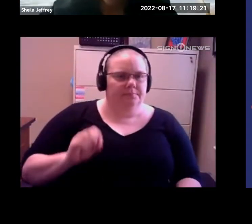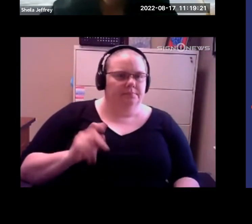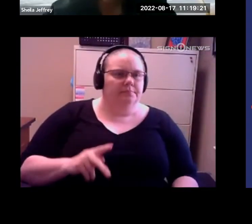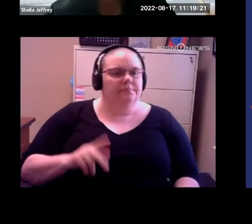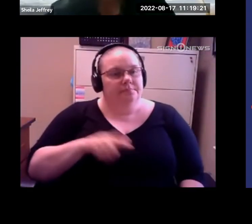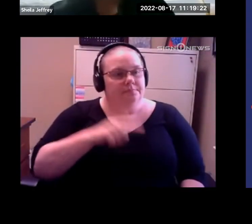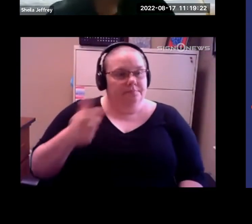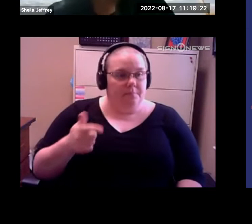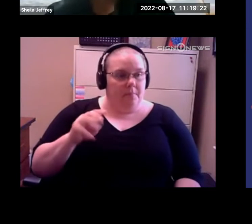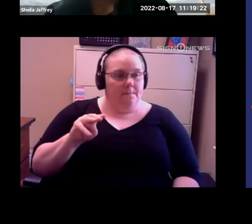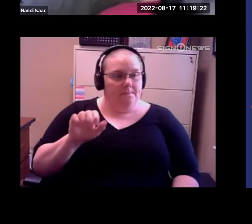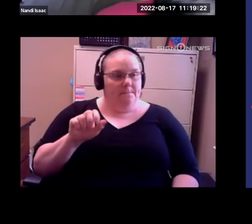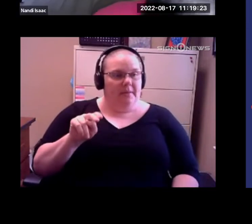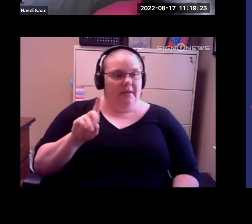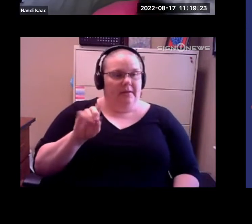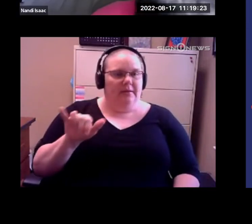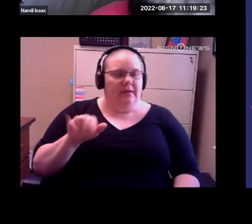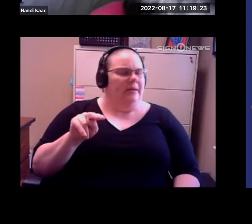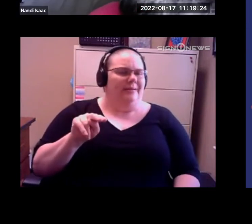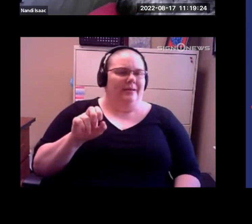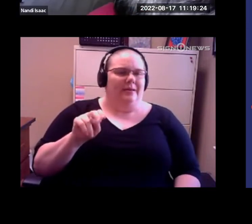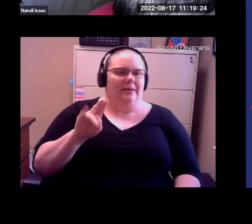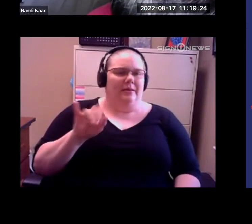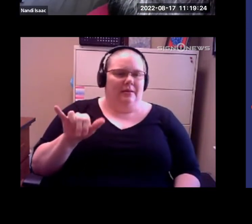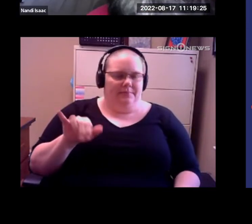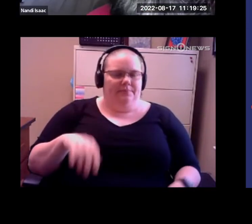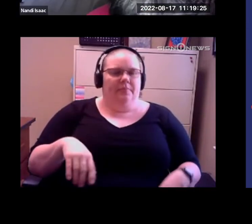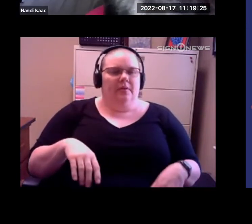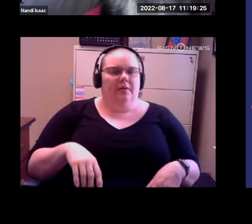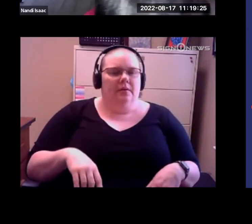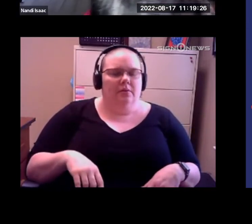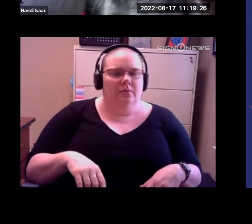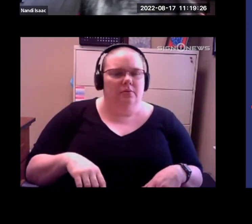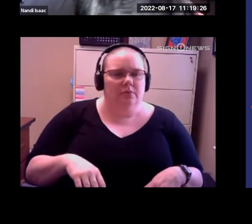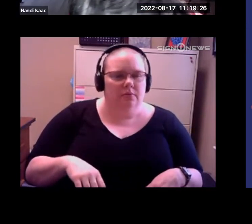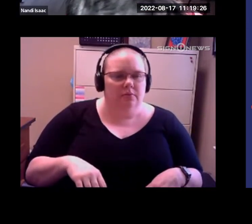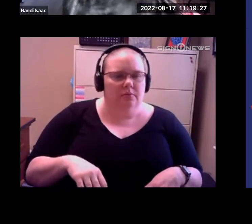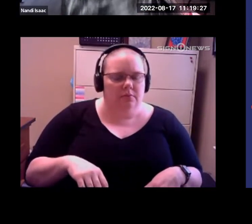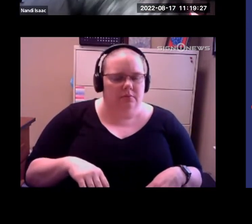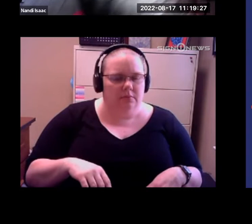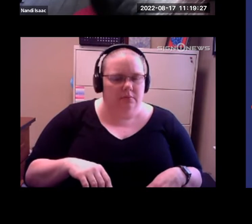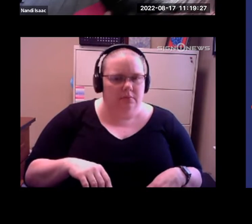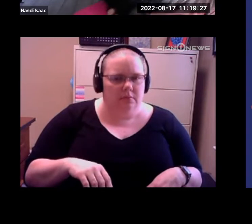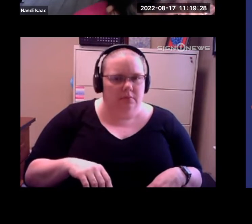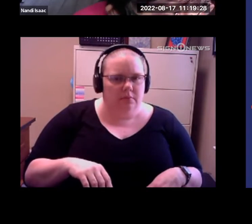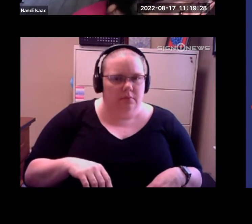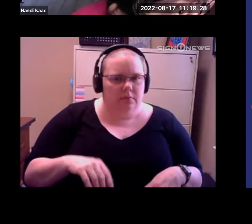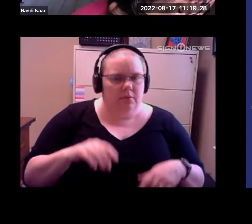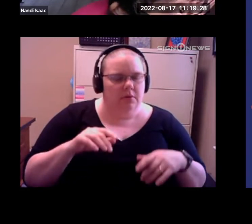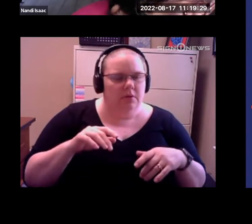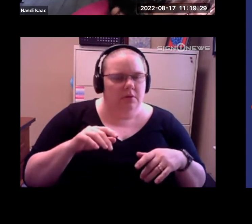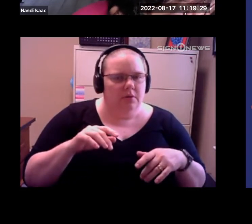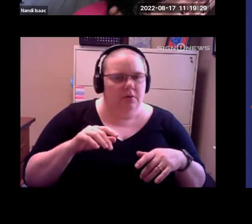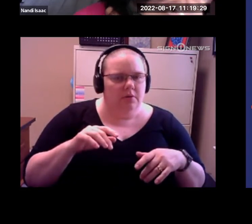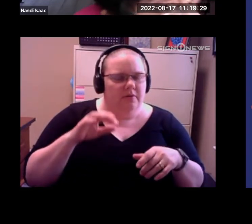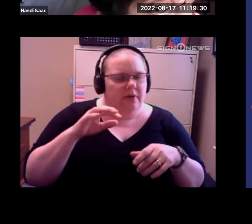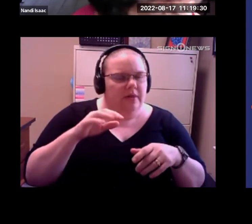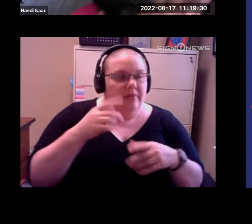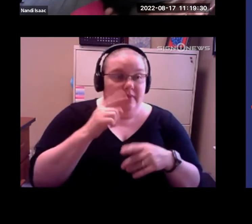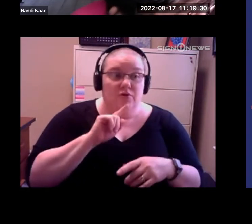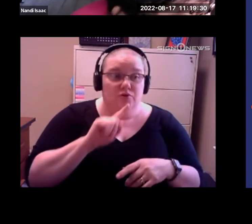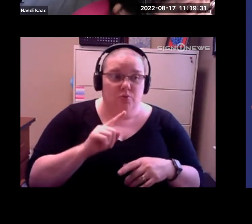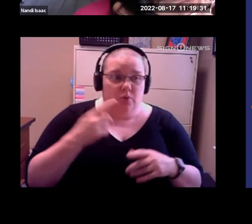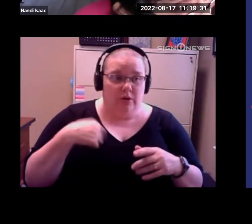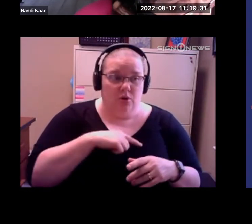regular teachers it it does relate to advise city in Georgia this is foreign